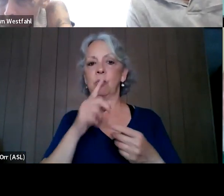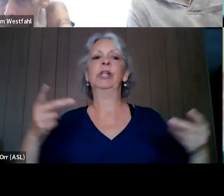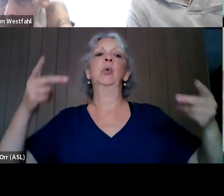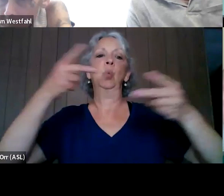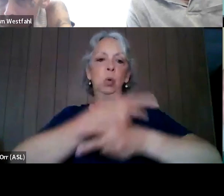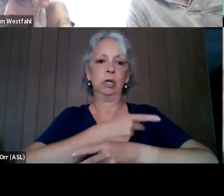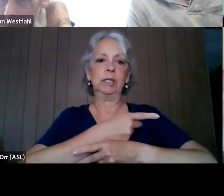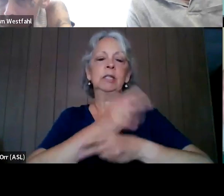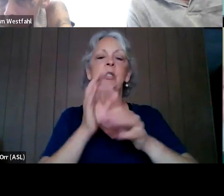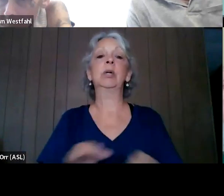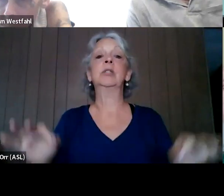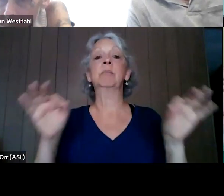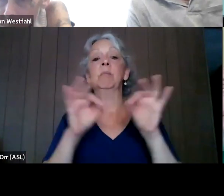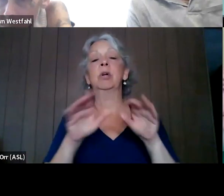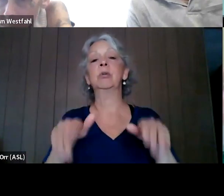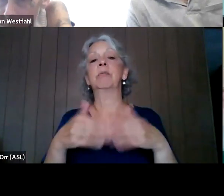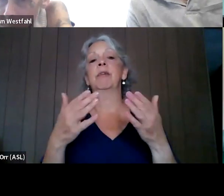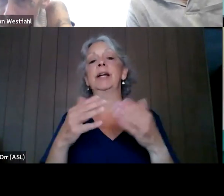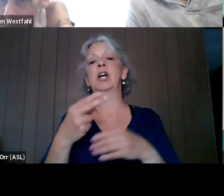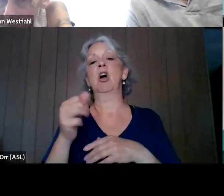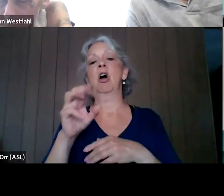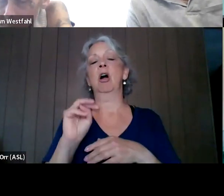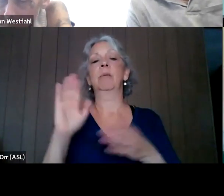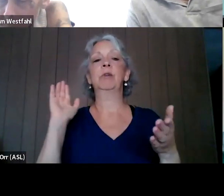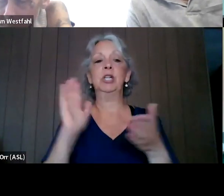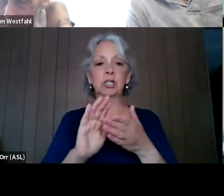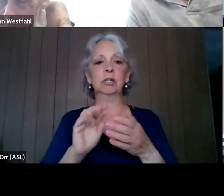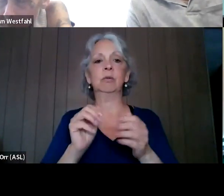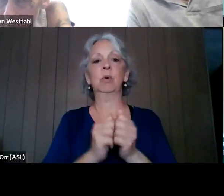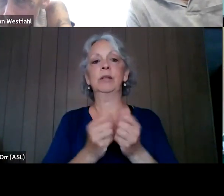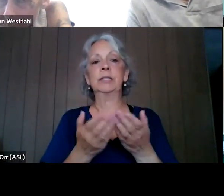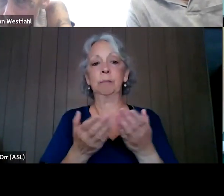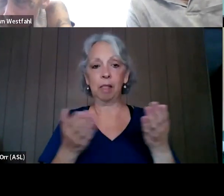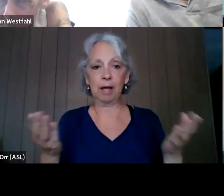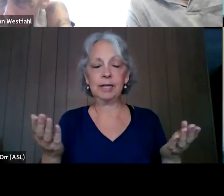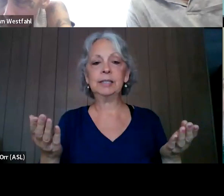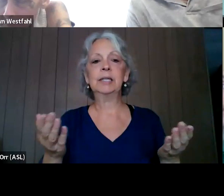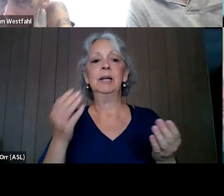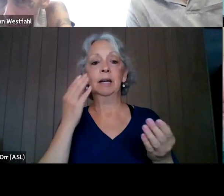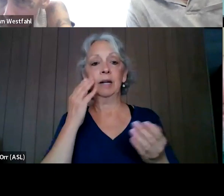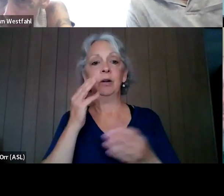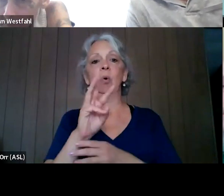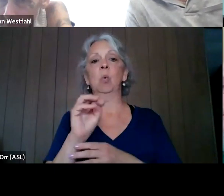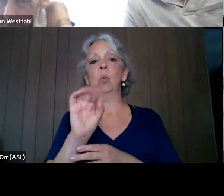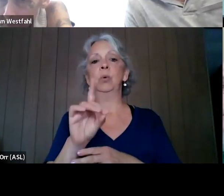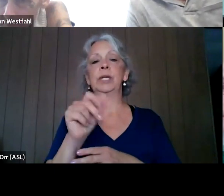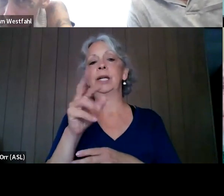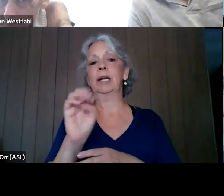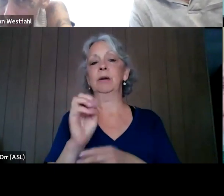that you're really providing this harm reduction. As Brian said, wound care supplies. And I know that wound care supplies are not cheap, and so if you're able to partner